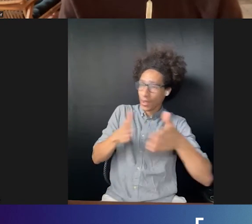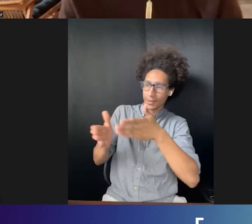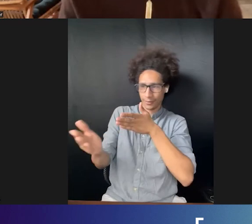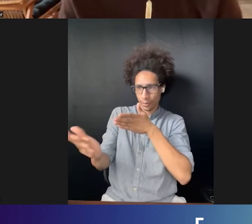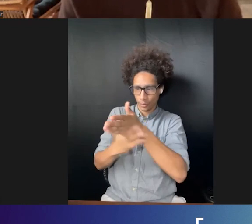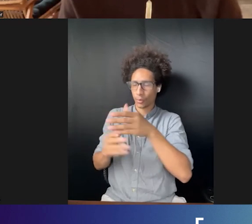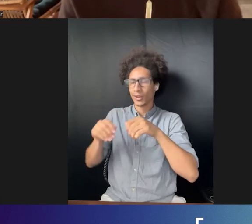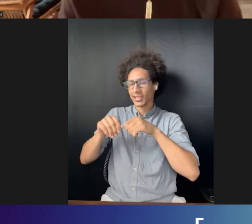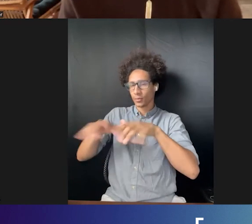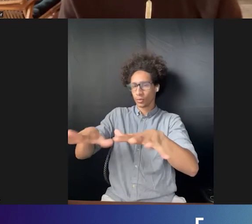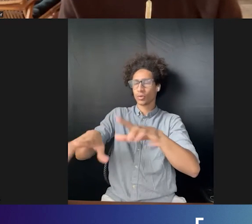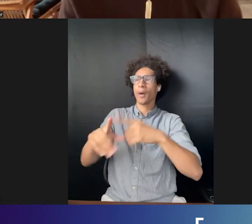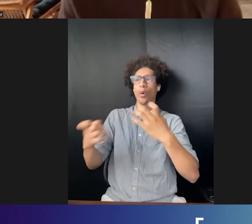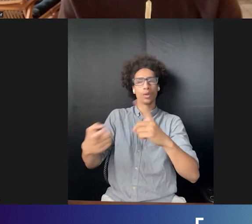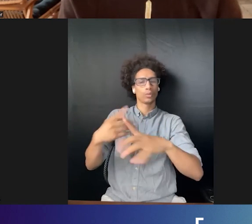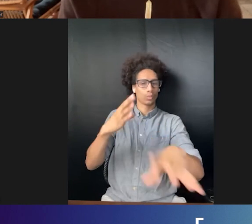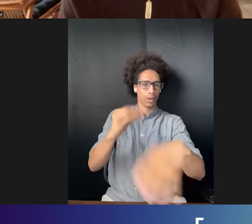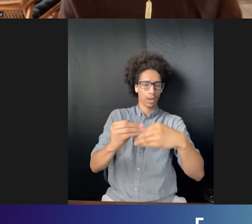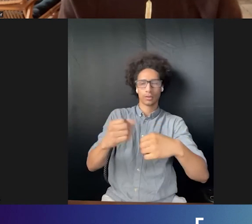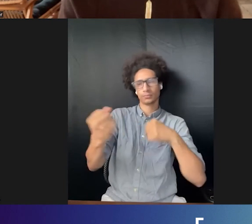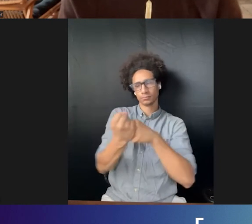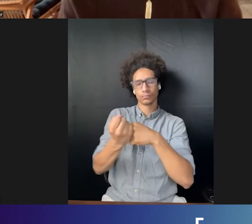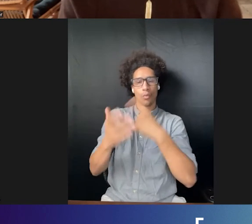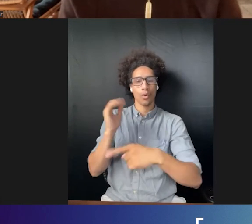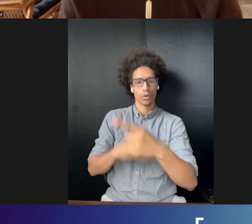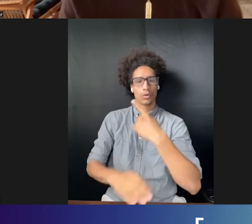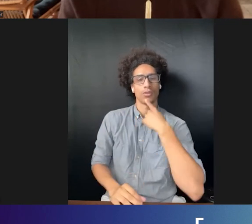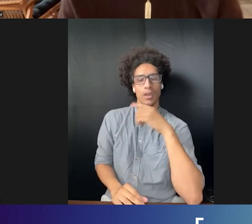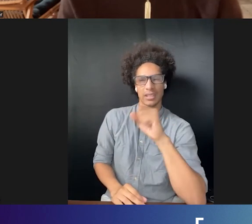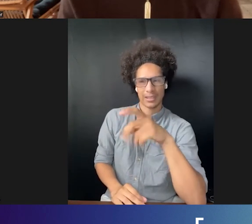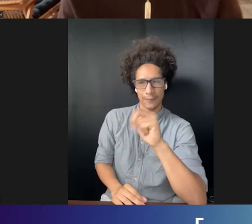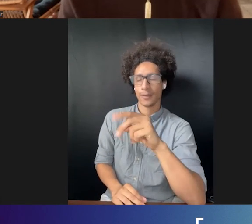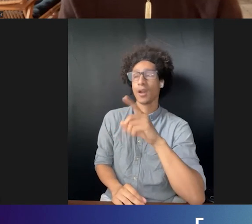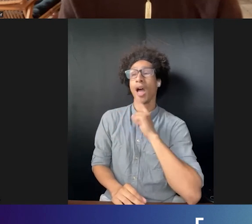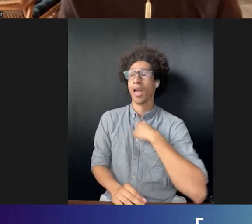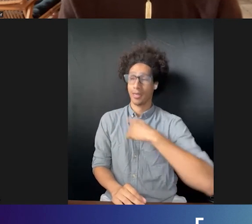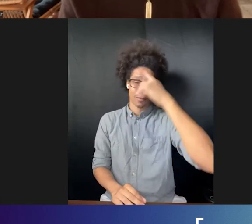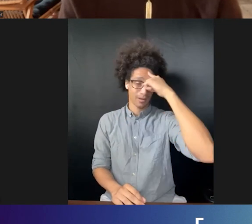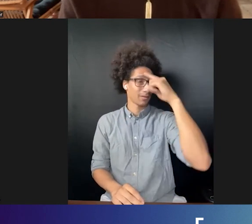what you said, Steve, that I think a way forward is solidarity. I think solidarity is that is the path.